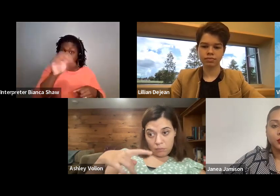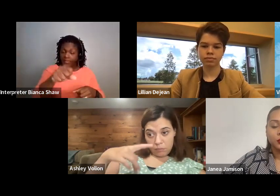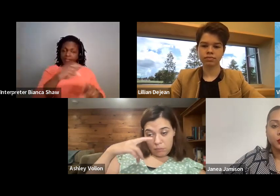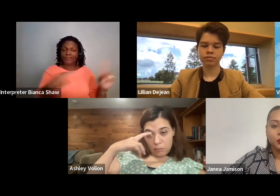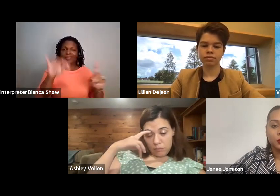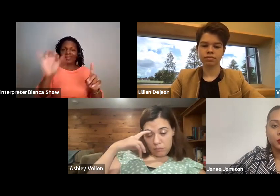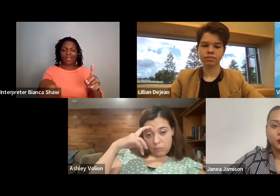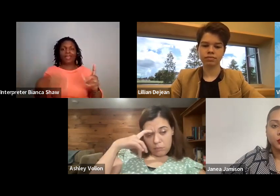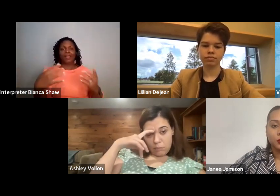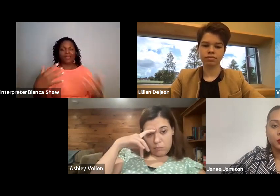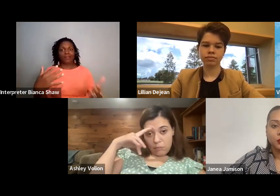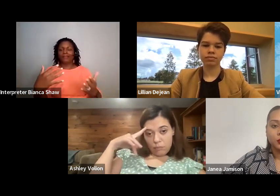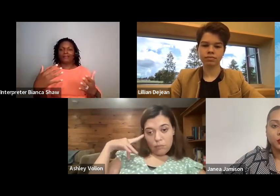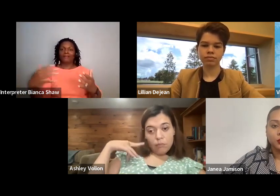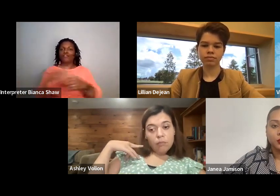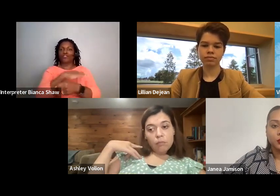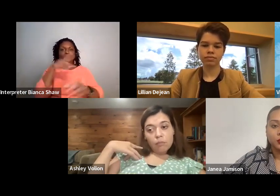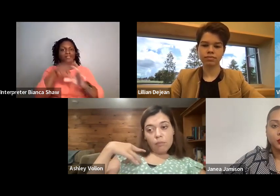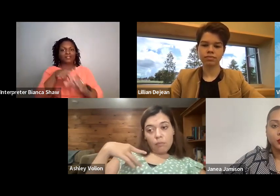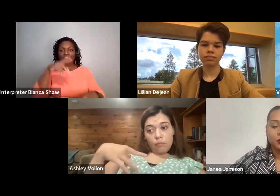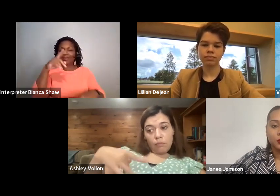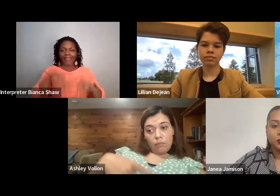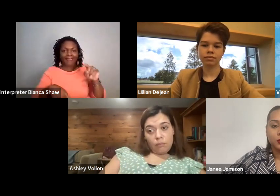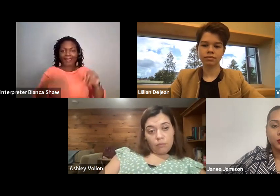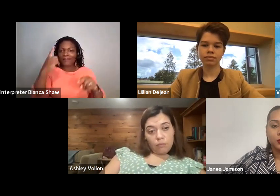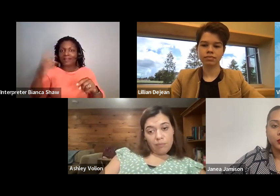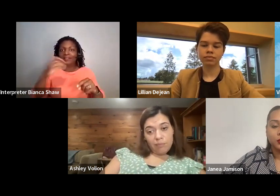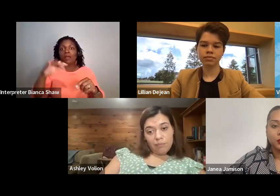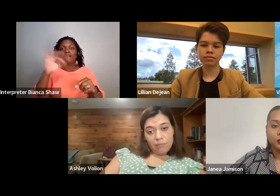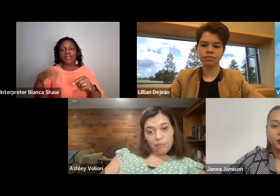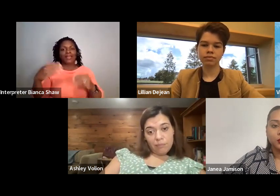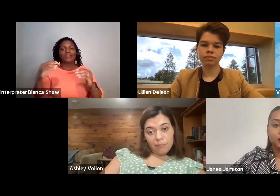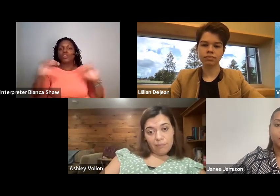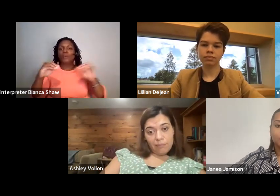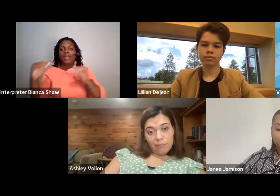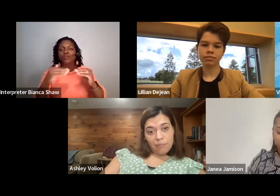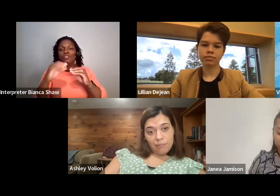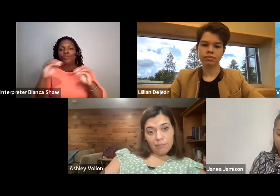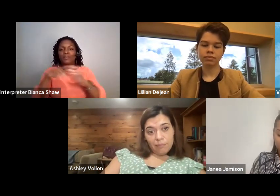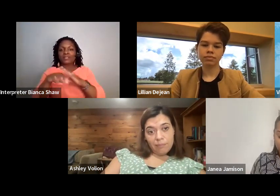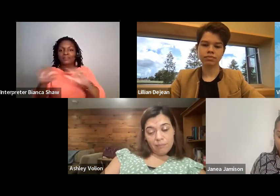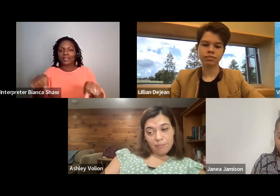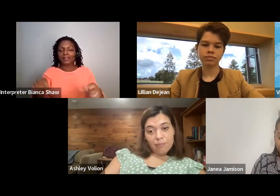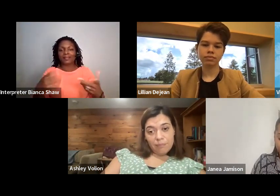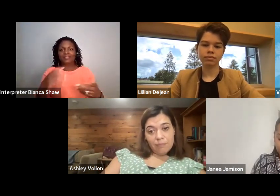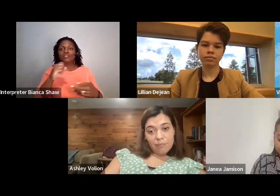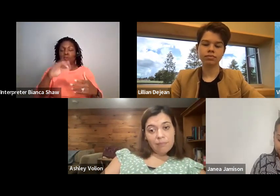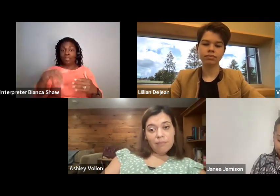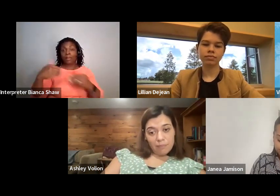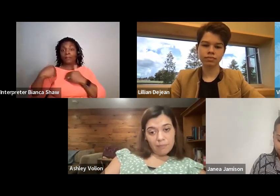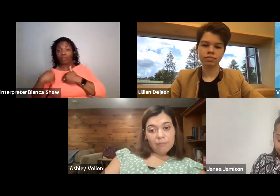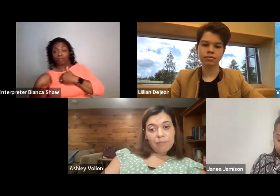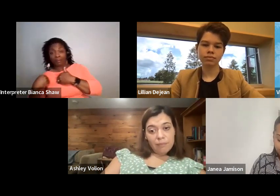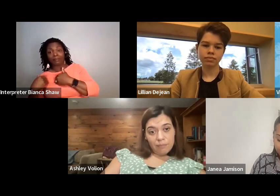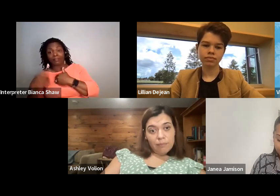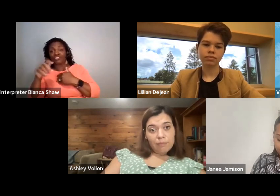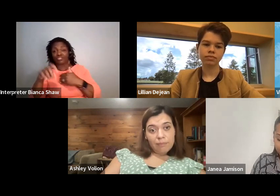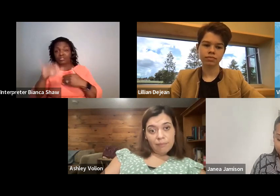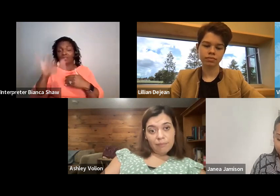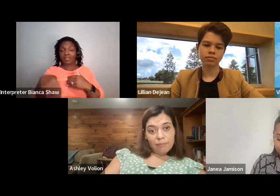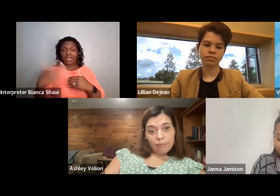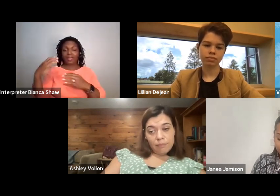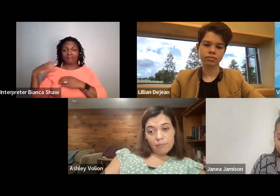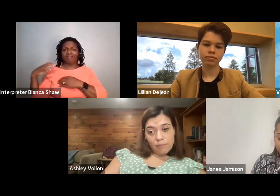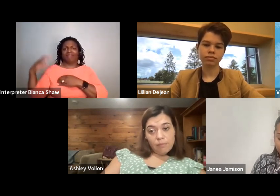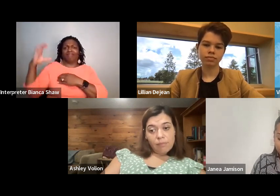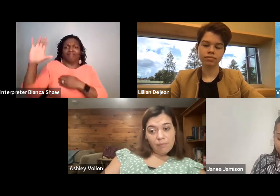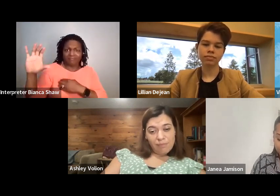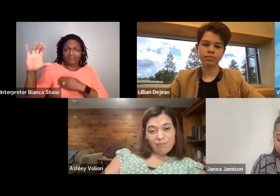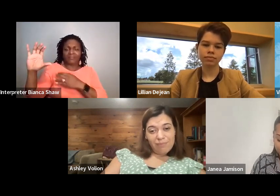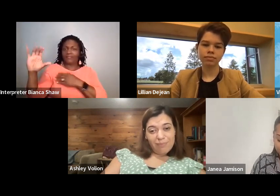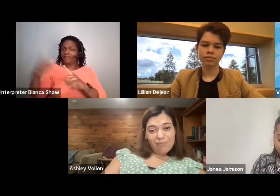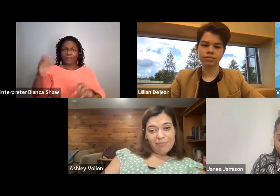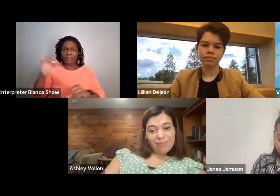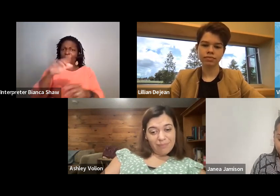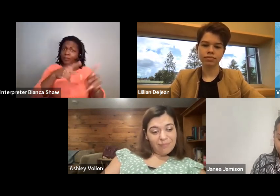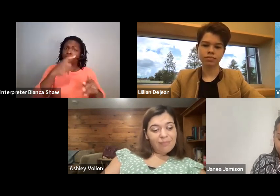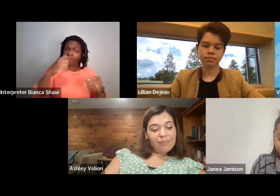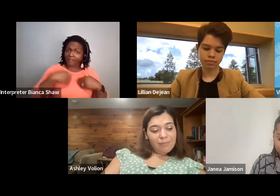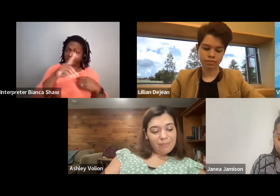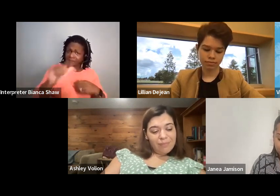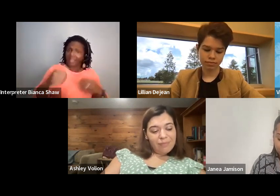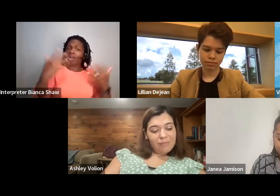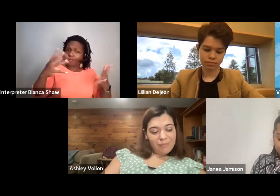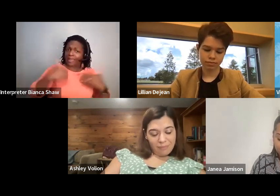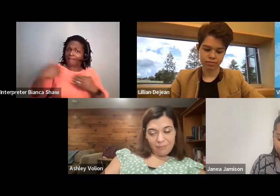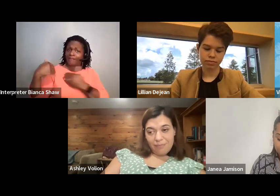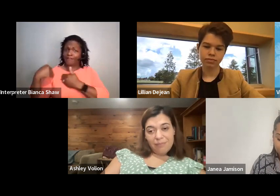None of us should be okay with that so I think there's so much better in really that should be taken off of the off of voters with disabilities too too often to do all this work have to educate the rest of us fight for their